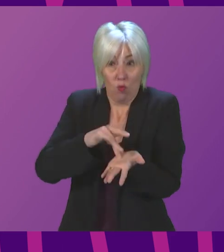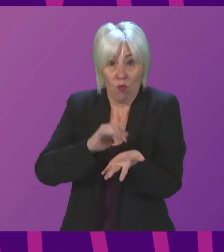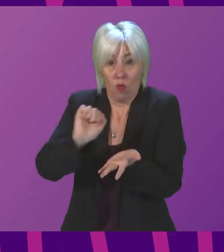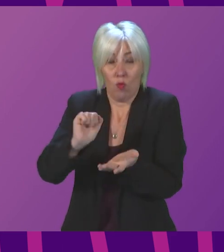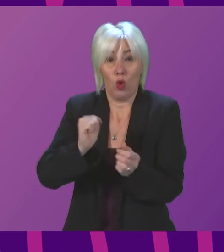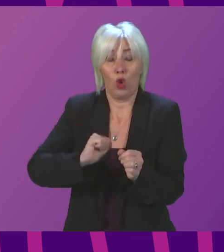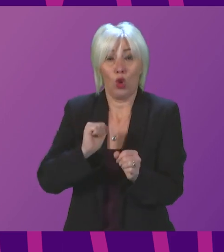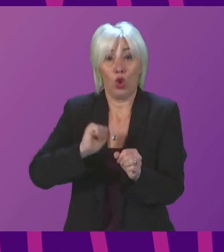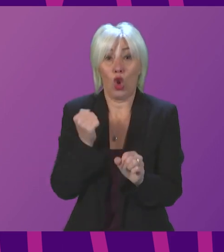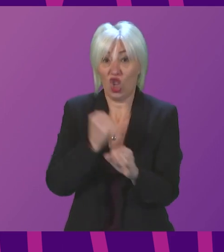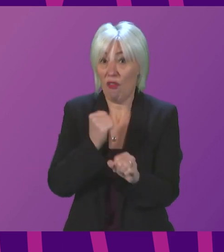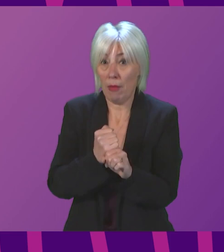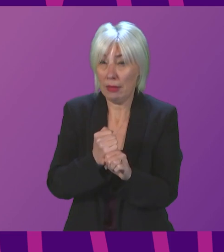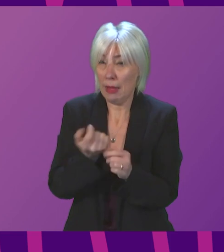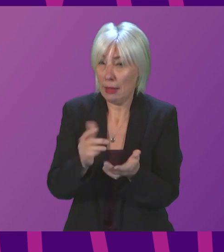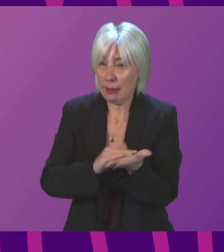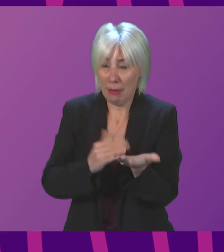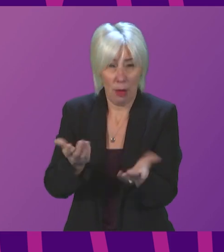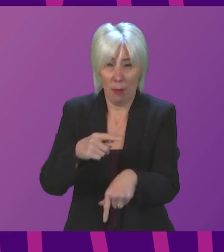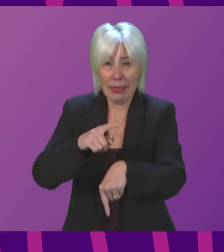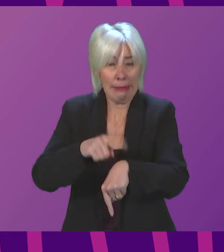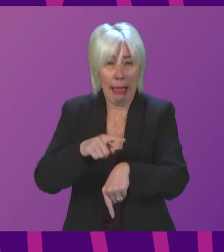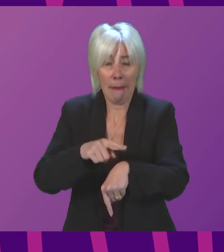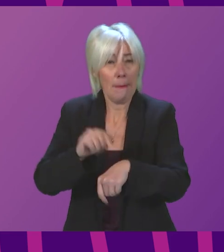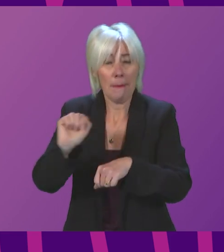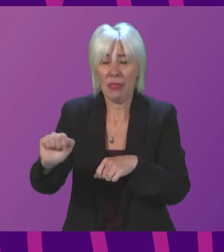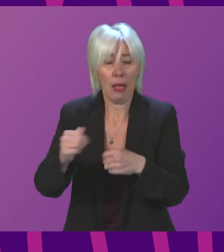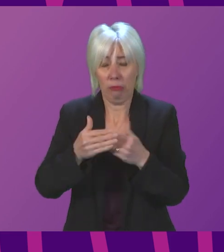just a matter of time before the First Minister abandons more Scottish workers, as she has